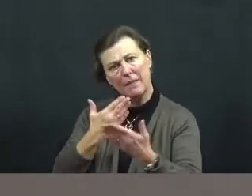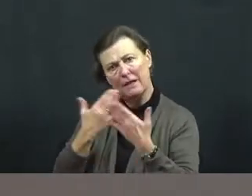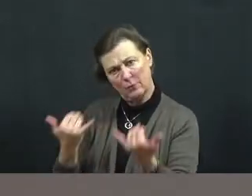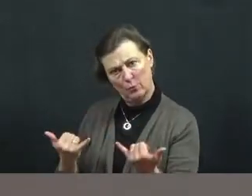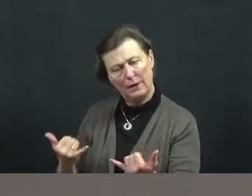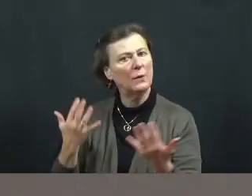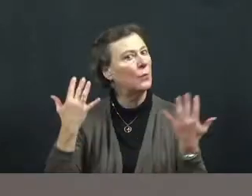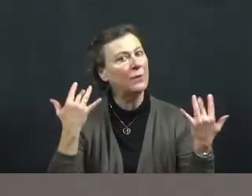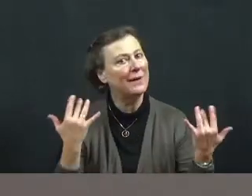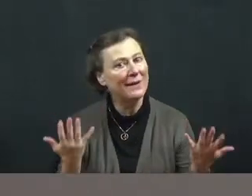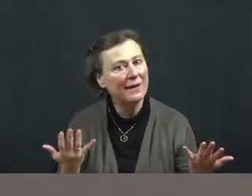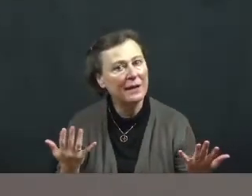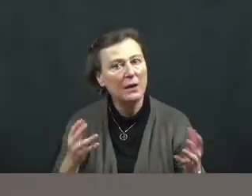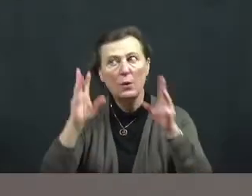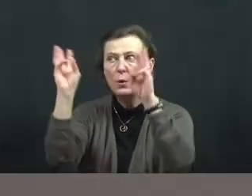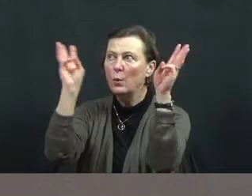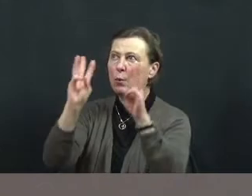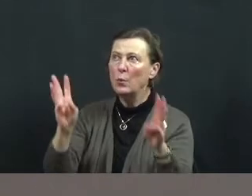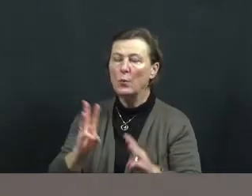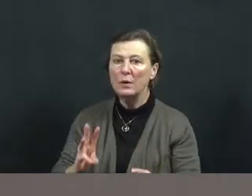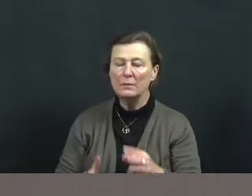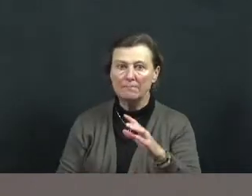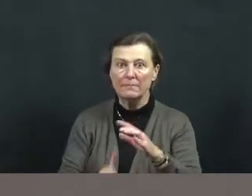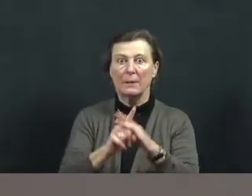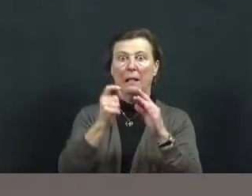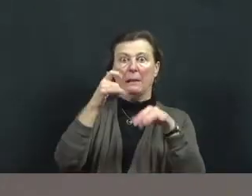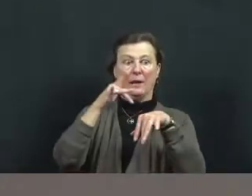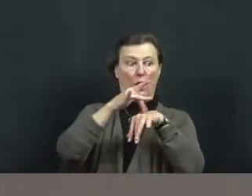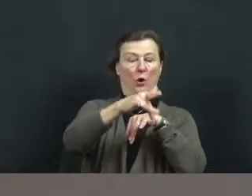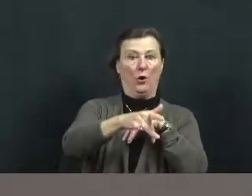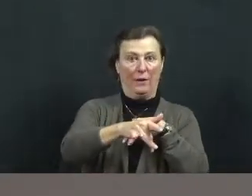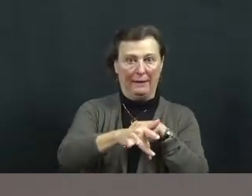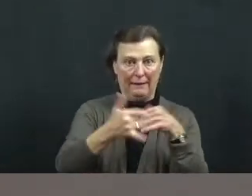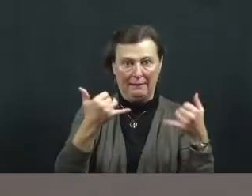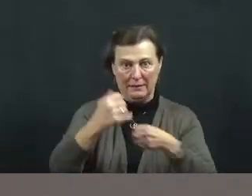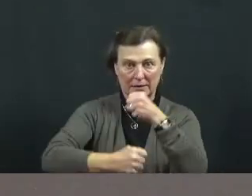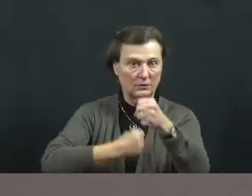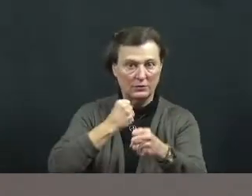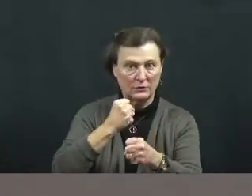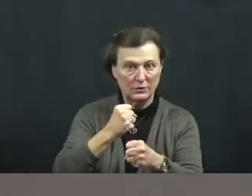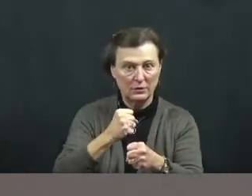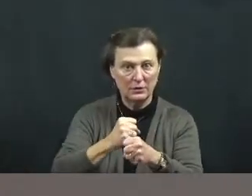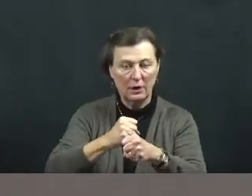You see, winter had made its appearance a bit early this year, dropping a foot deep